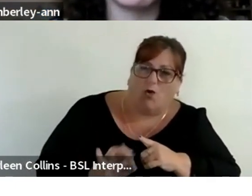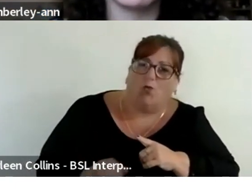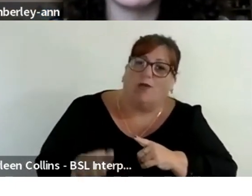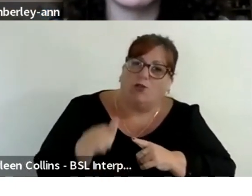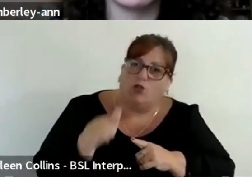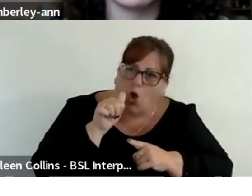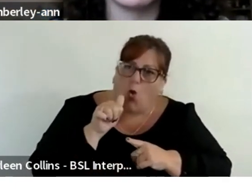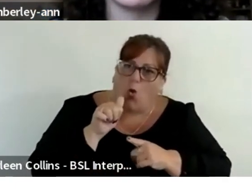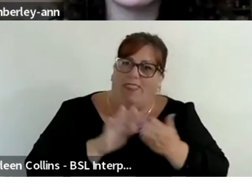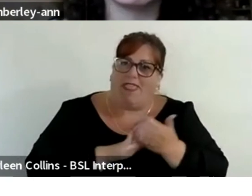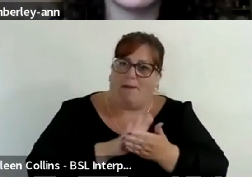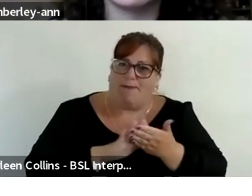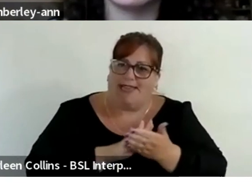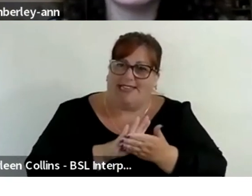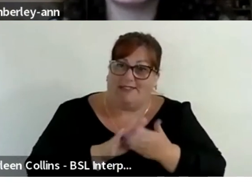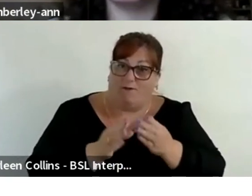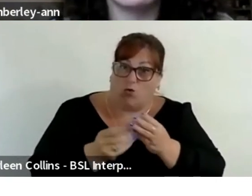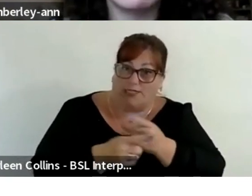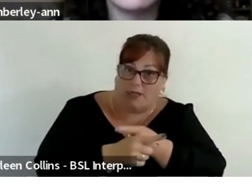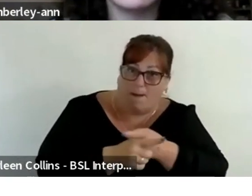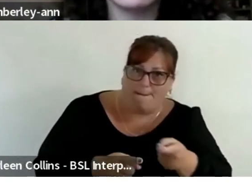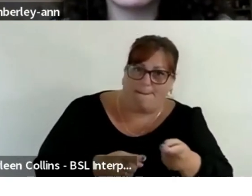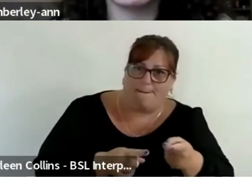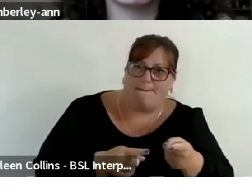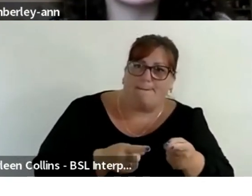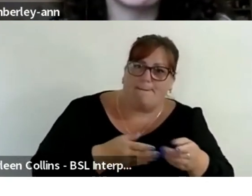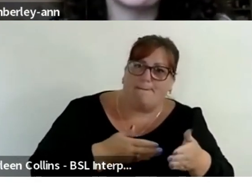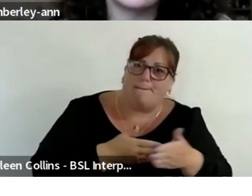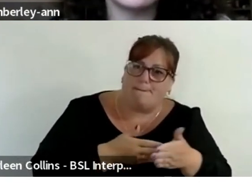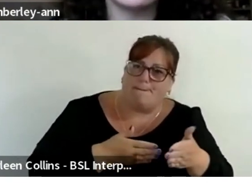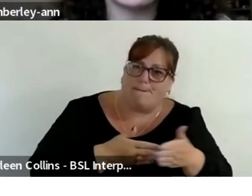depending on the impact of their neurodivergence or disabilities.